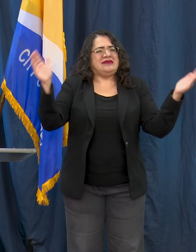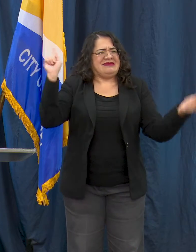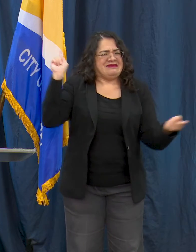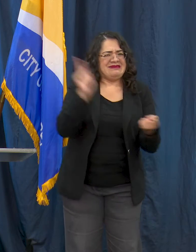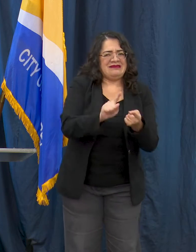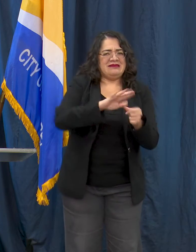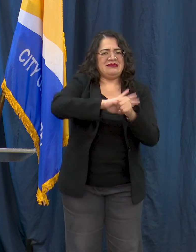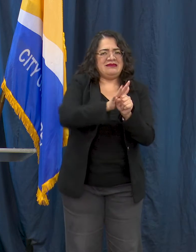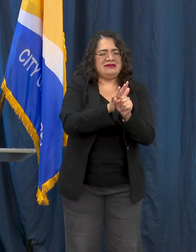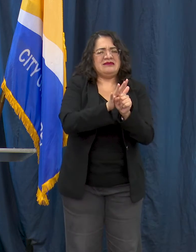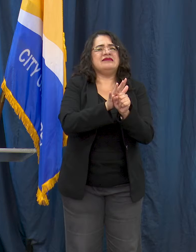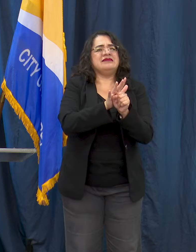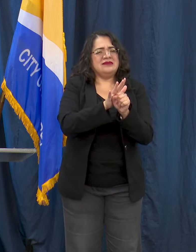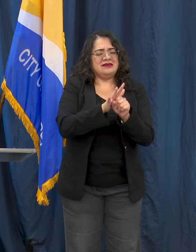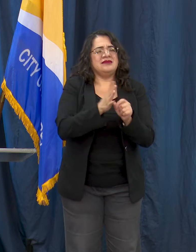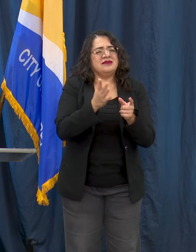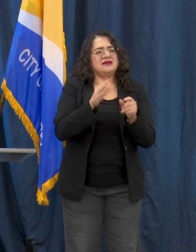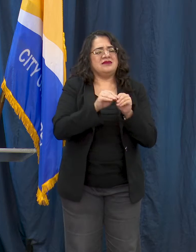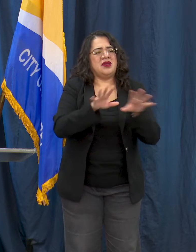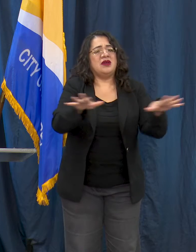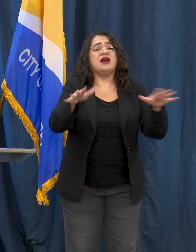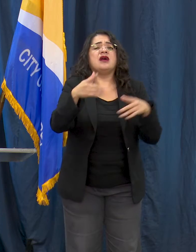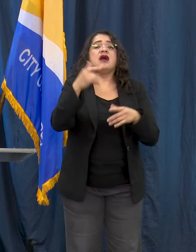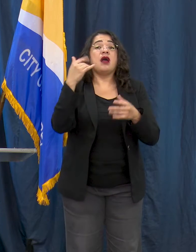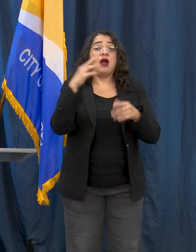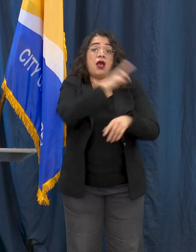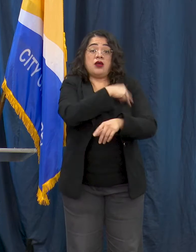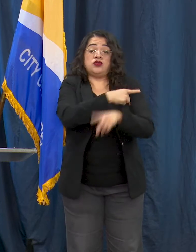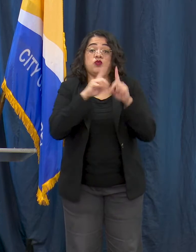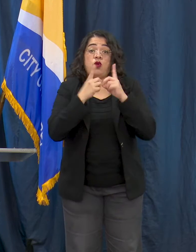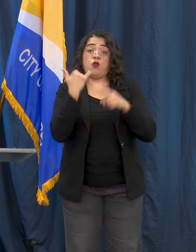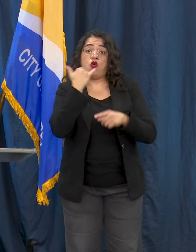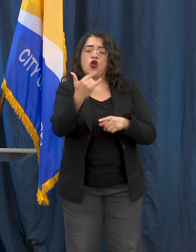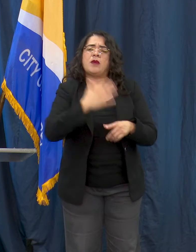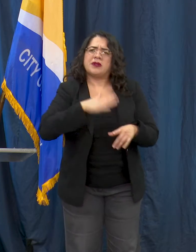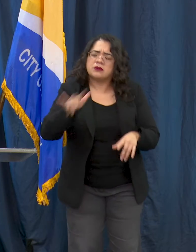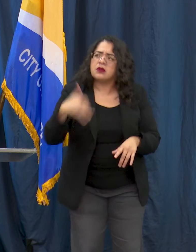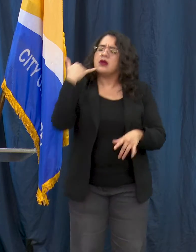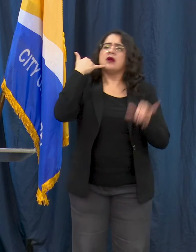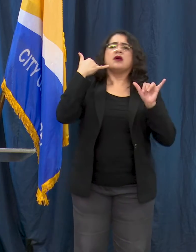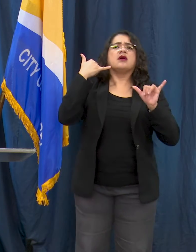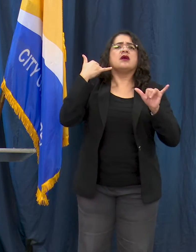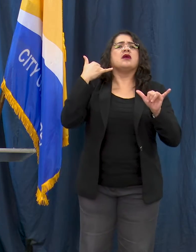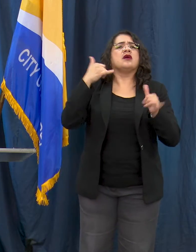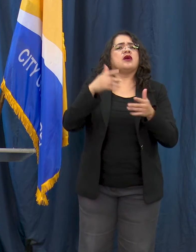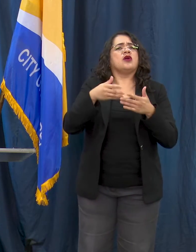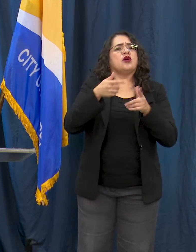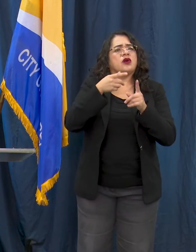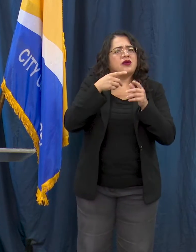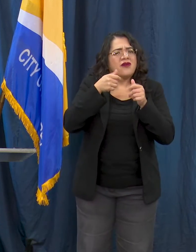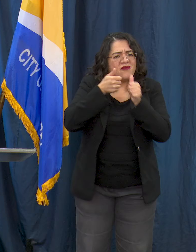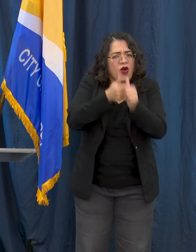please pick up the telephone. Follow your health department guidance, notify your health care provider if you become ill,